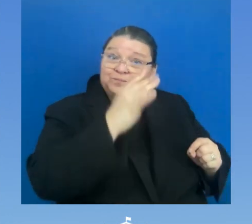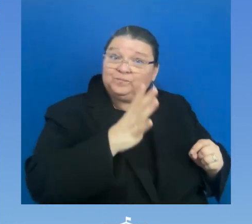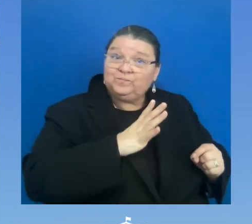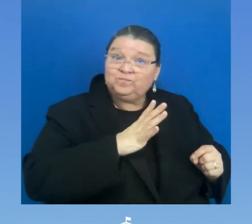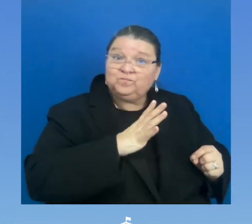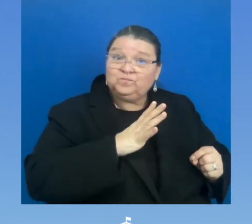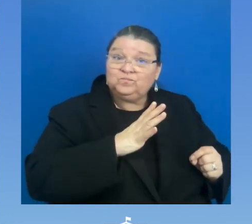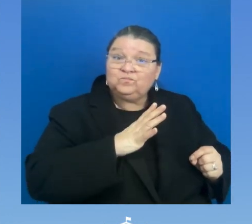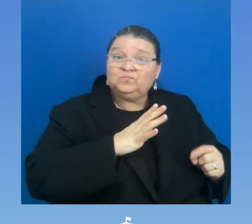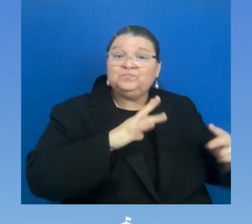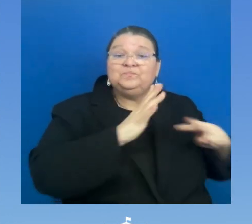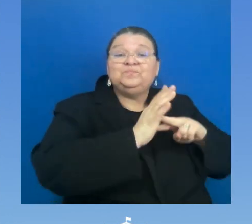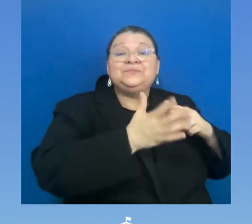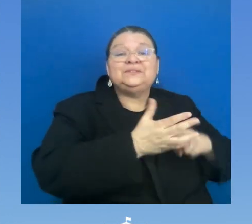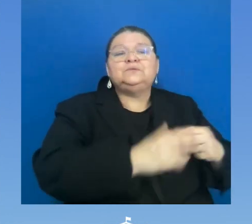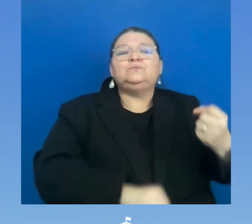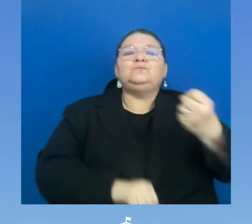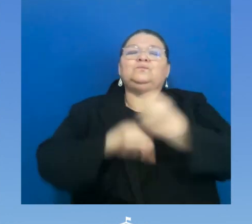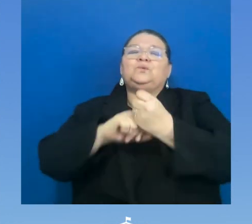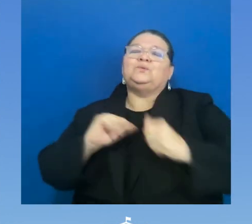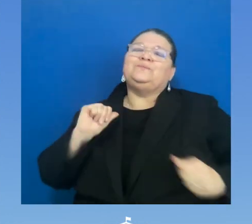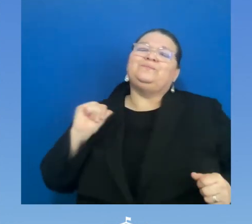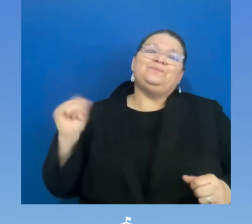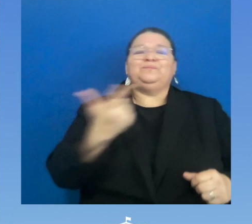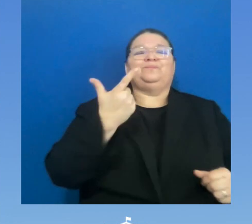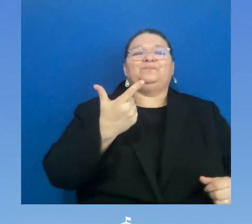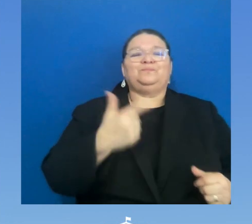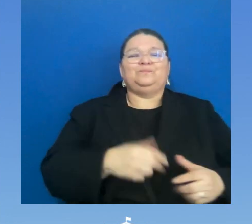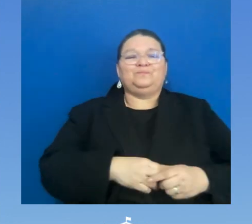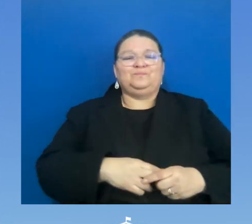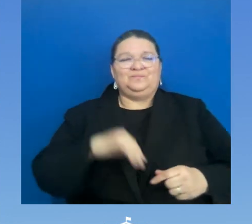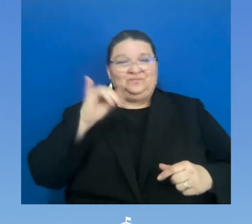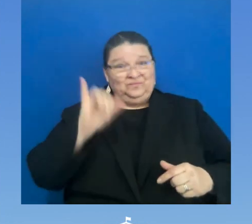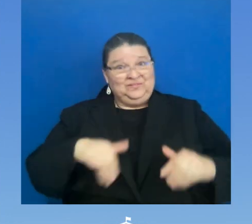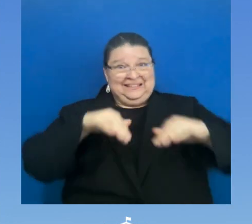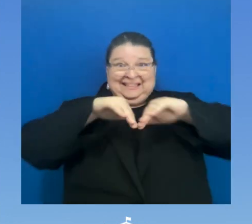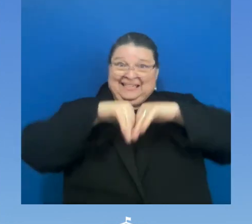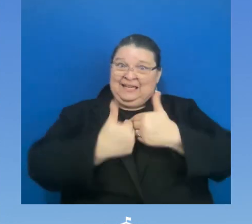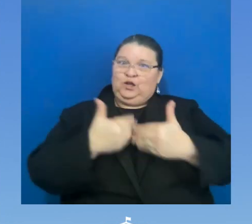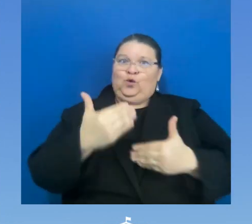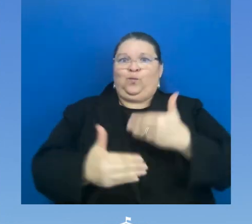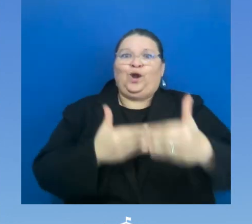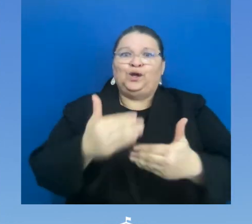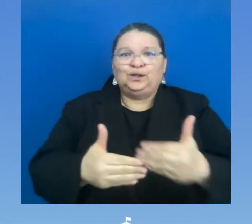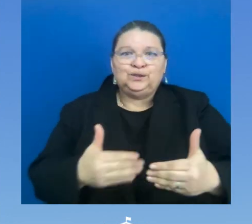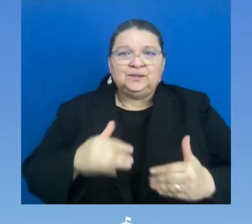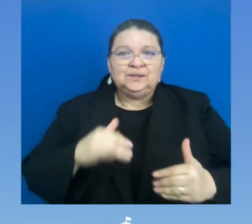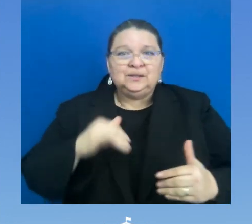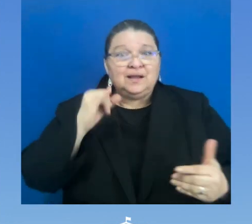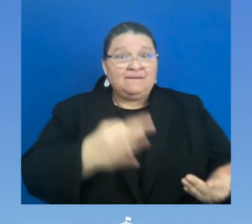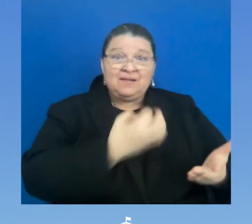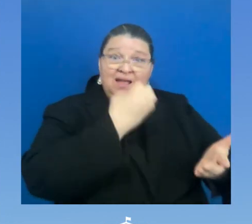An economy that works for women works for everyone. And so, together, we will continue to do this good work.